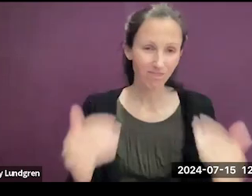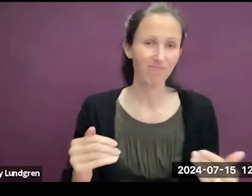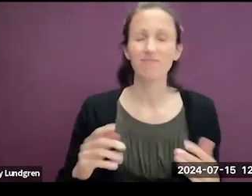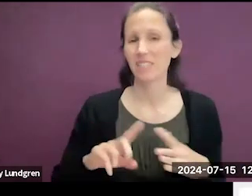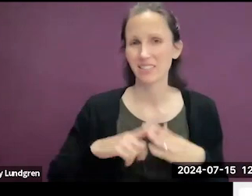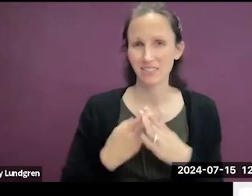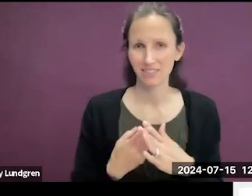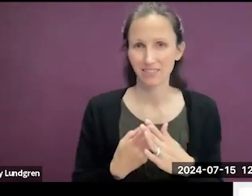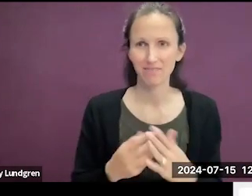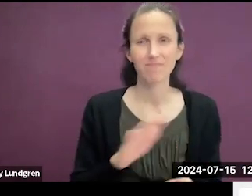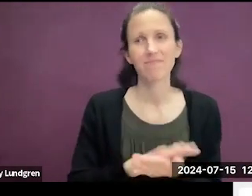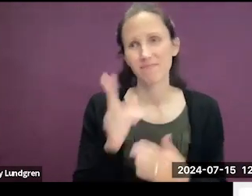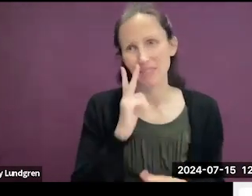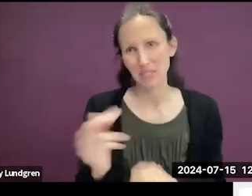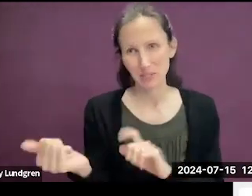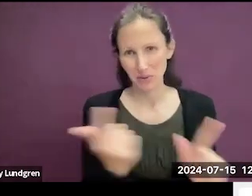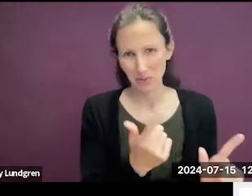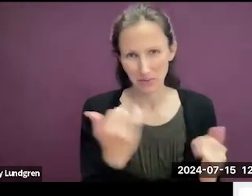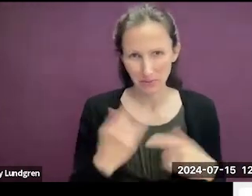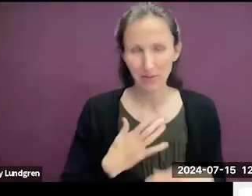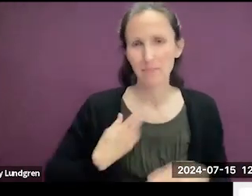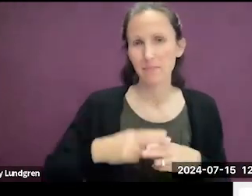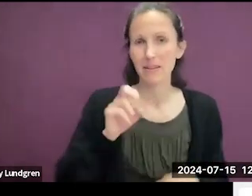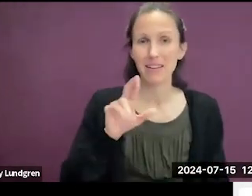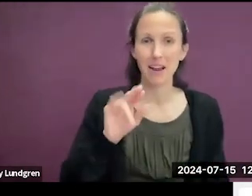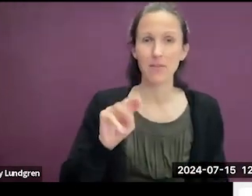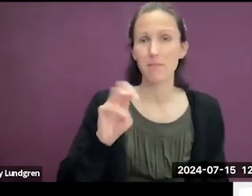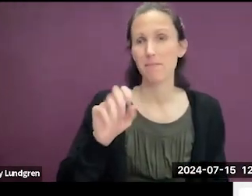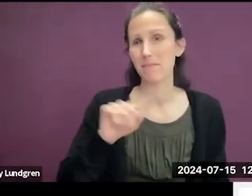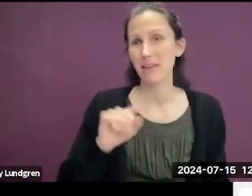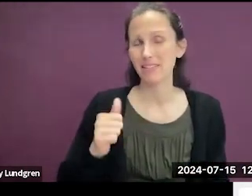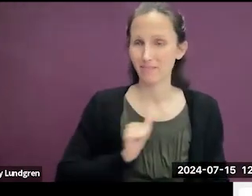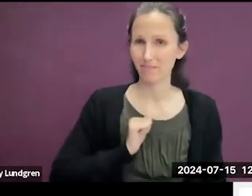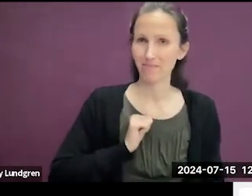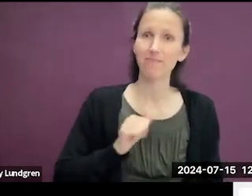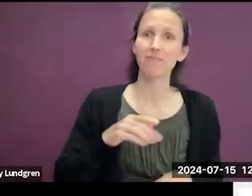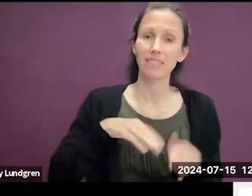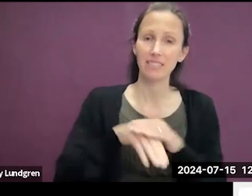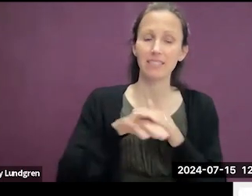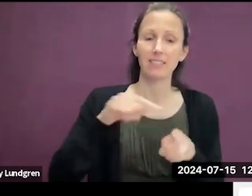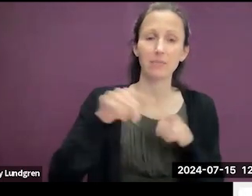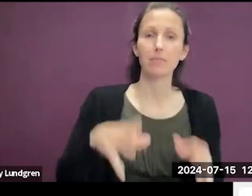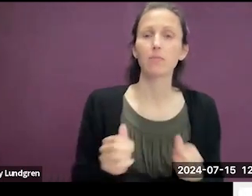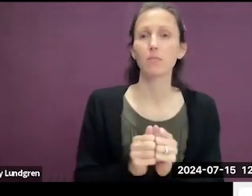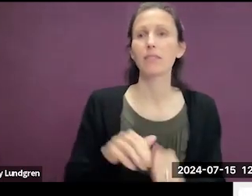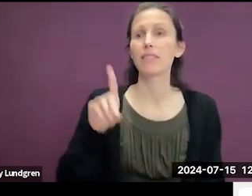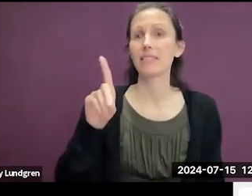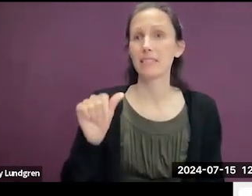It's nice to see you all today. My name is Erin Metz. I'm an accessibility specialist with the Disability Equity Office, and we're here today to talk